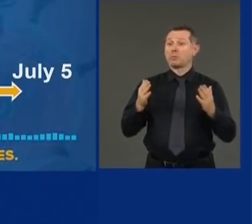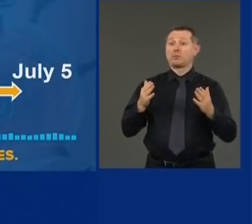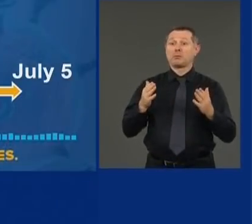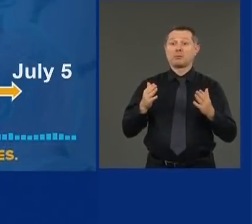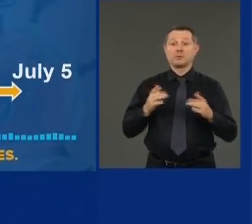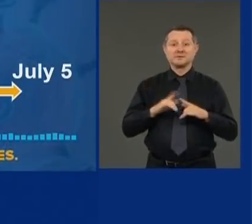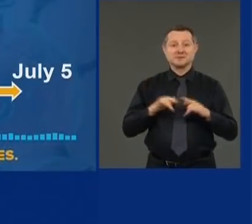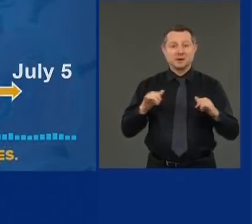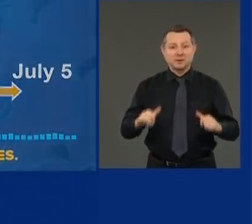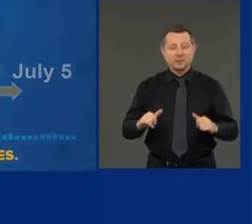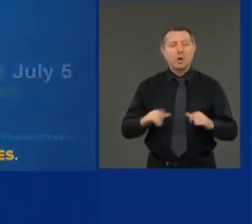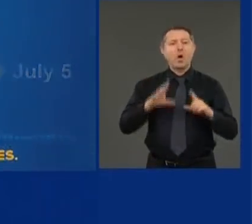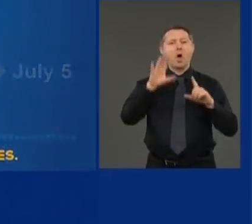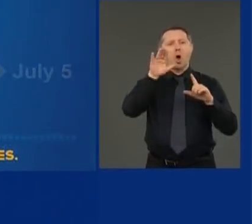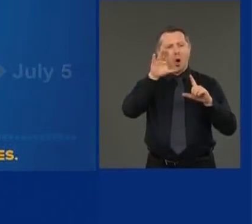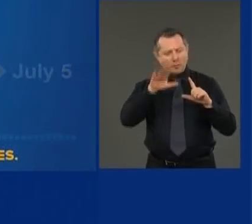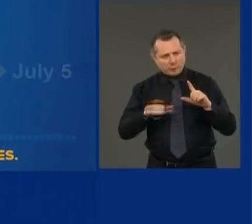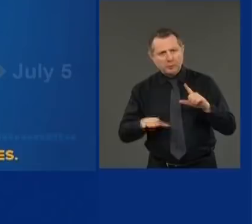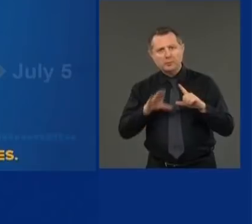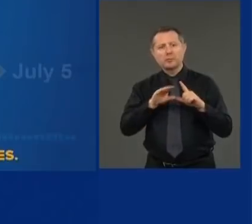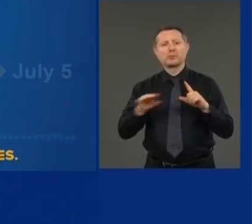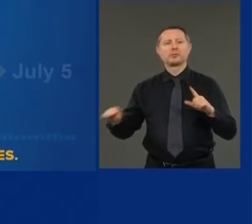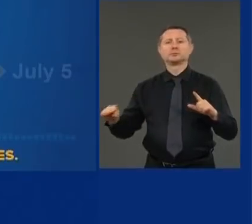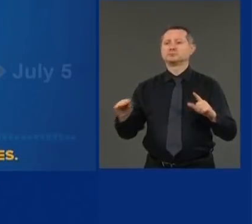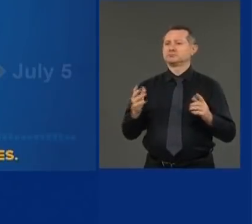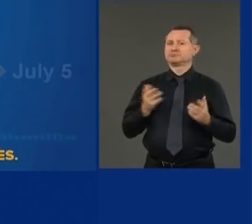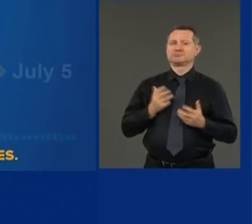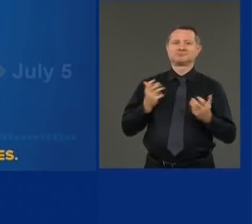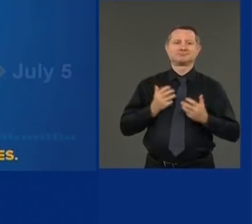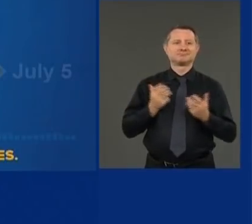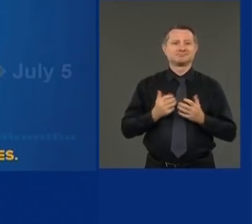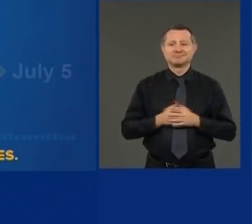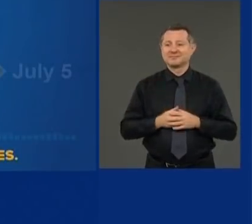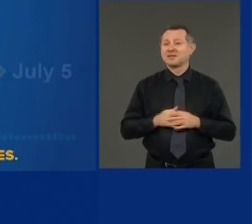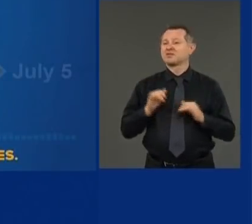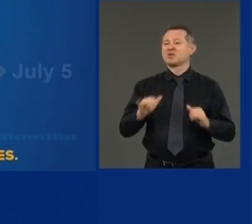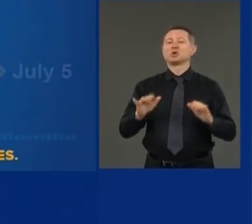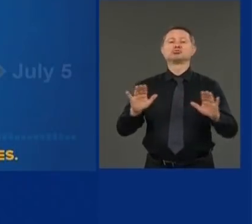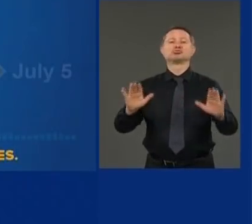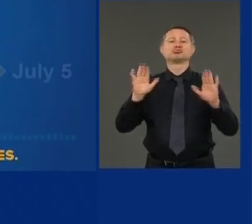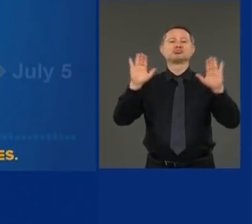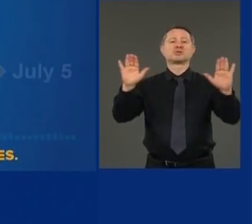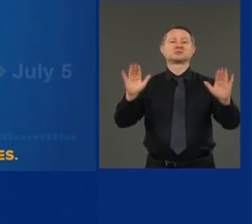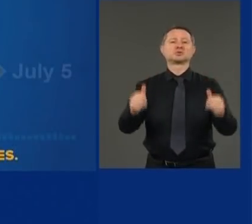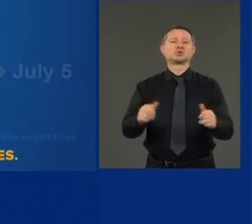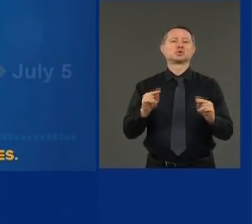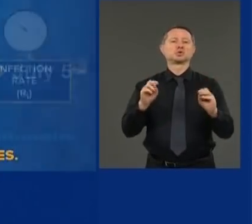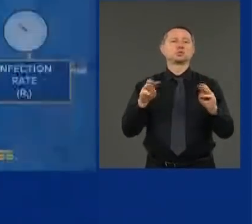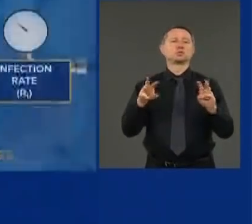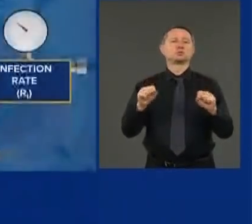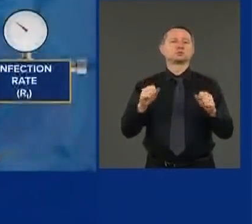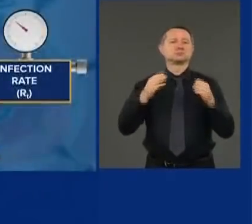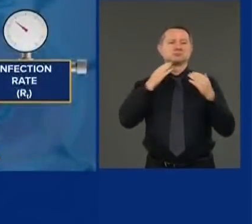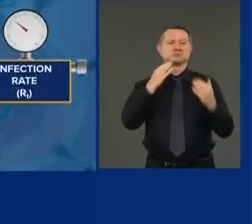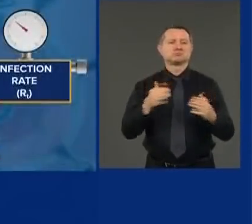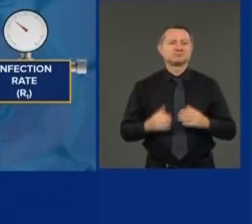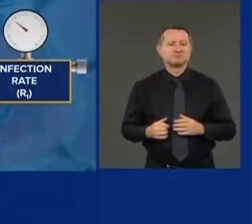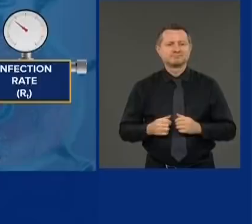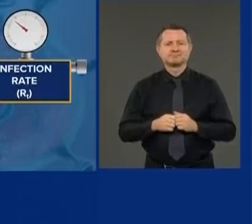THAT WAS THE QUESTION. WE HAVEN'T NEEDED TO CONTROL THE INCREASE, WE'VE ACTUALLY HAD A SLIGHT DECLINE AND NOW WE'RE